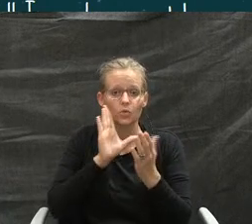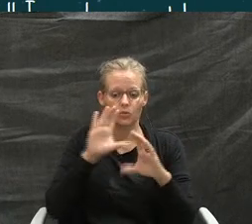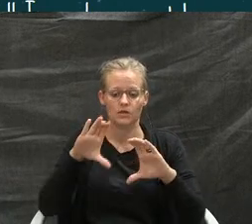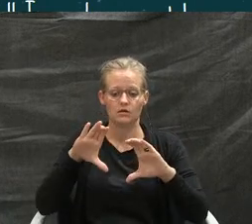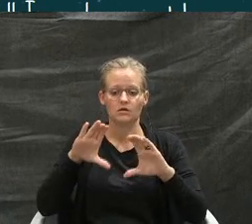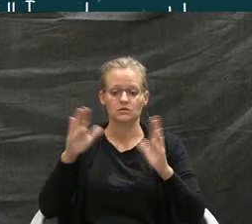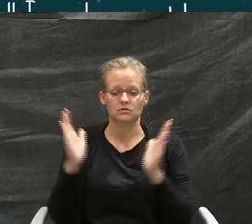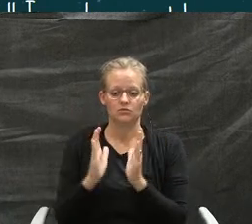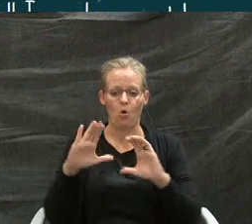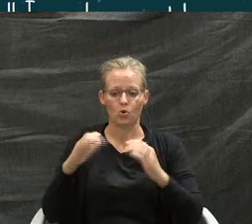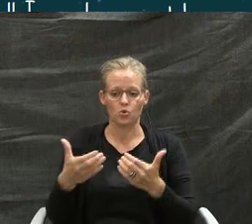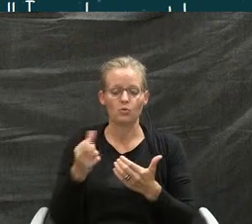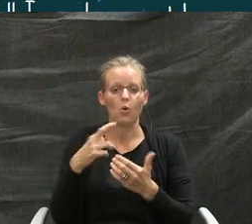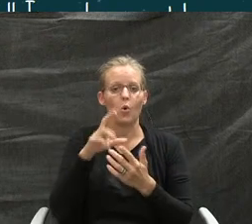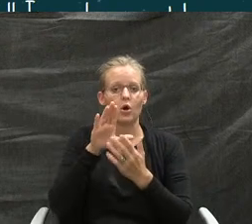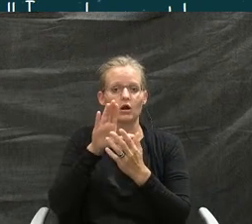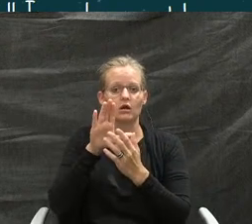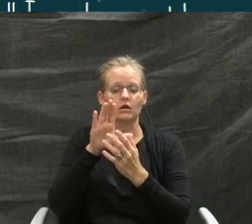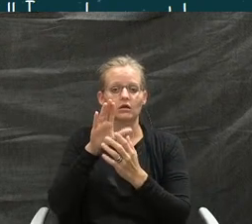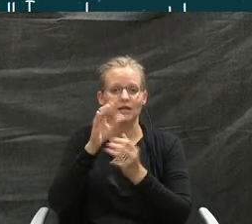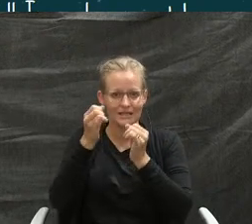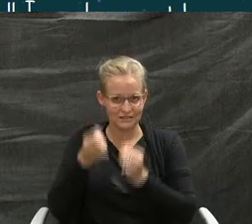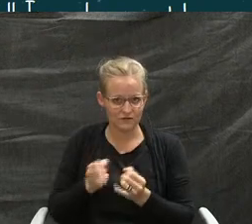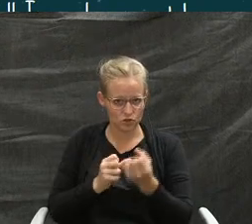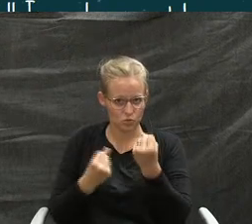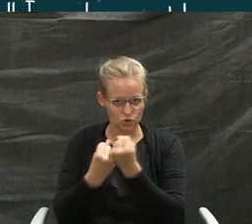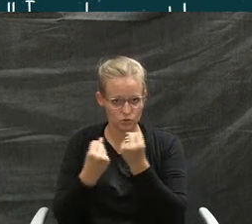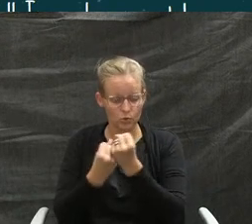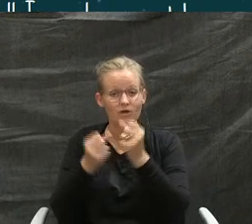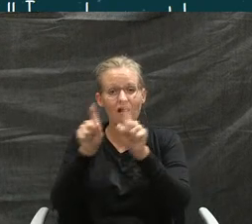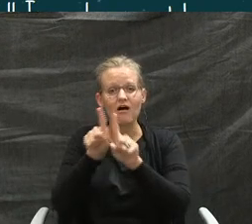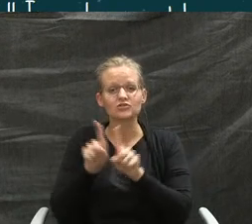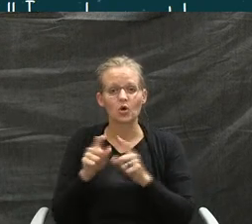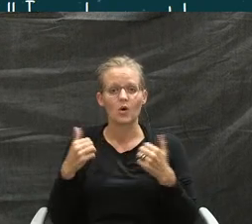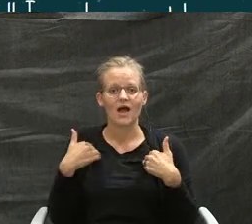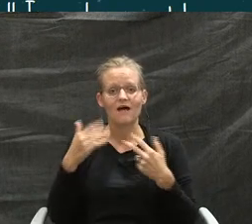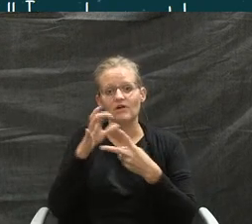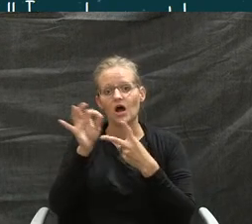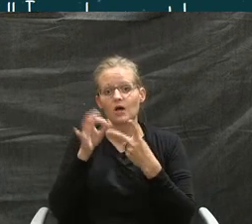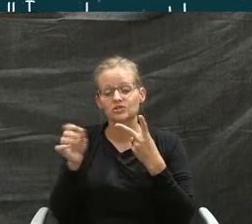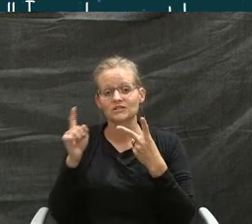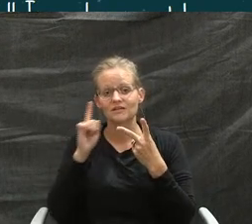support, and there's also the opportunity for Maná modified hybrid options for specialized courses at the high school which